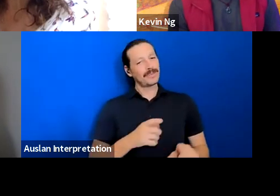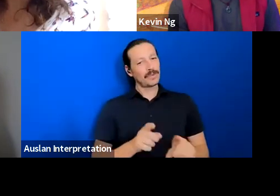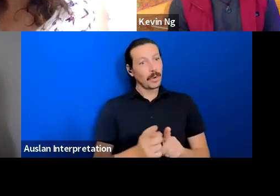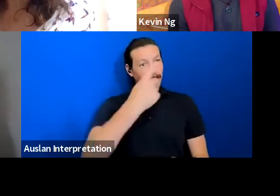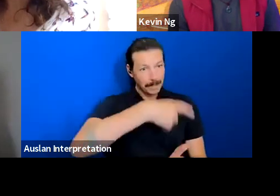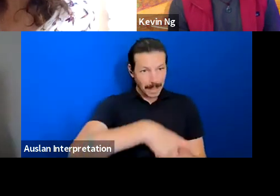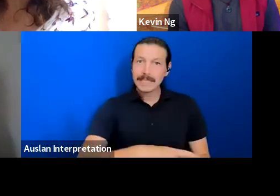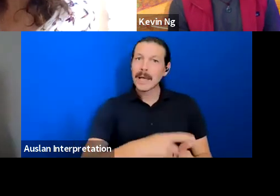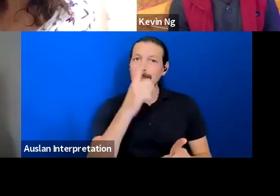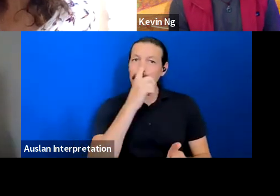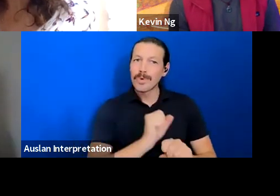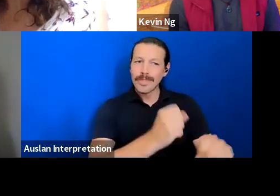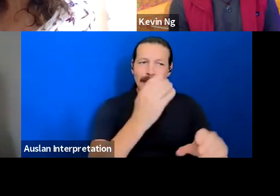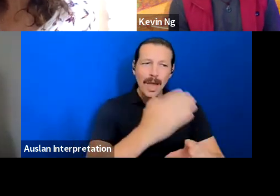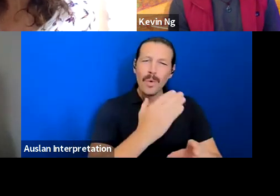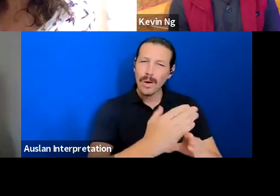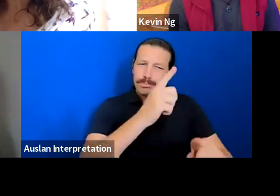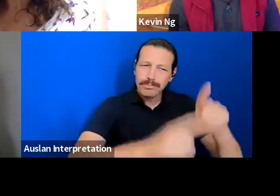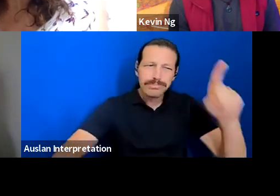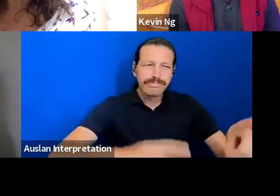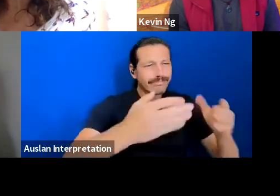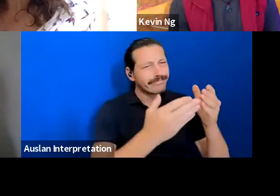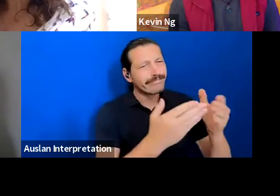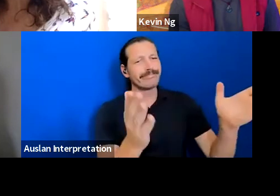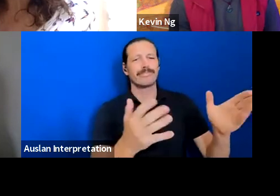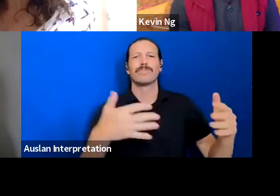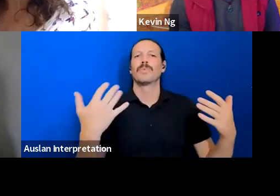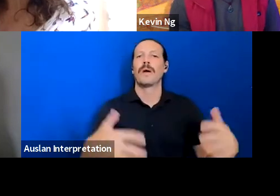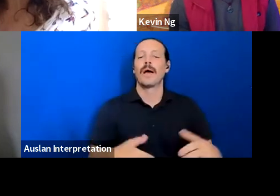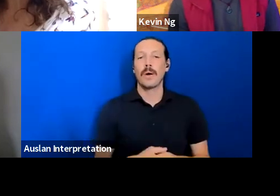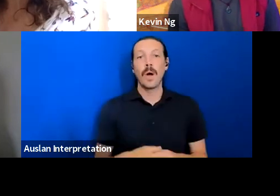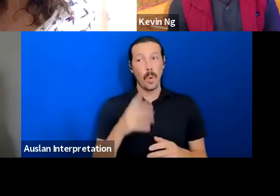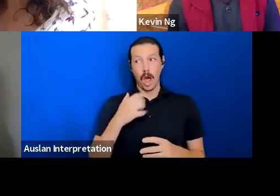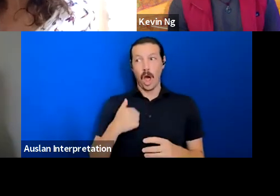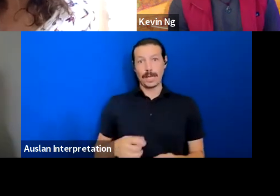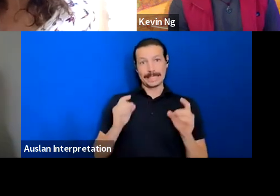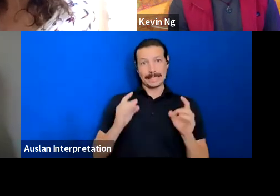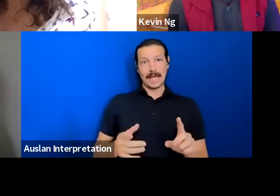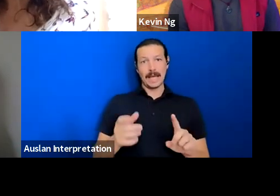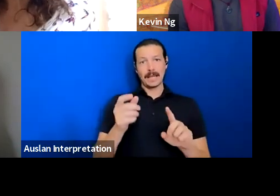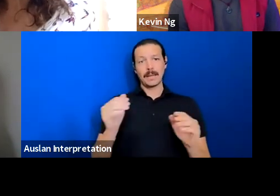the beginning of my experience as a peer assessor it was really, really inspiring to kind of see all